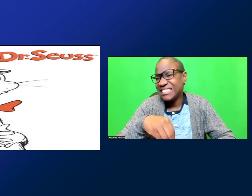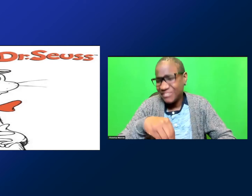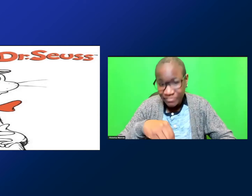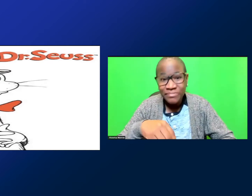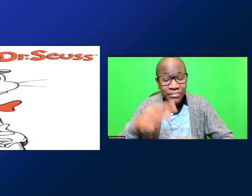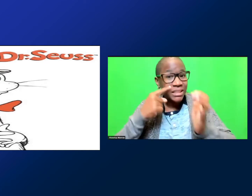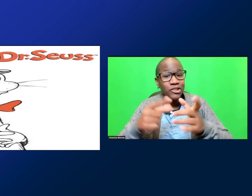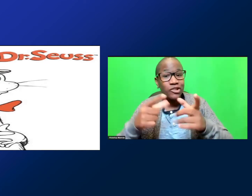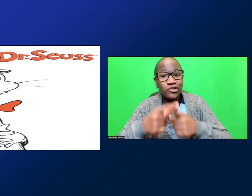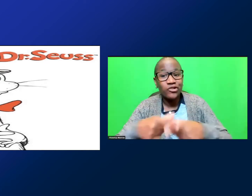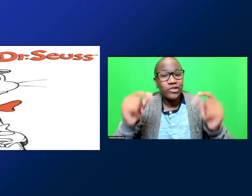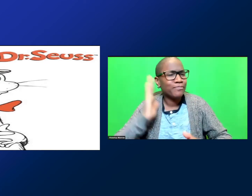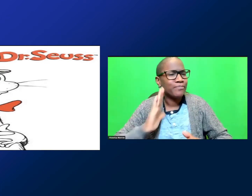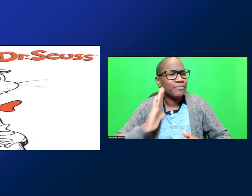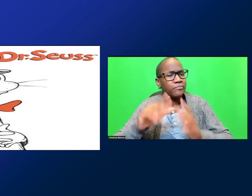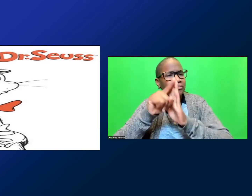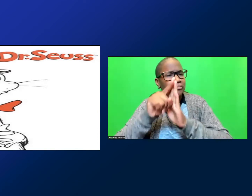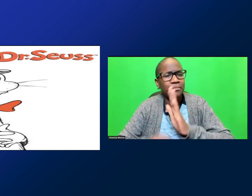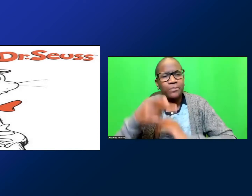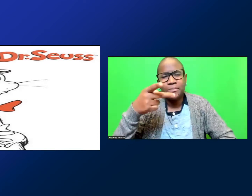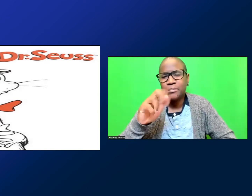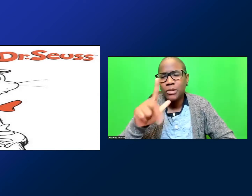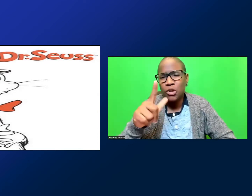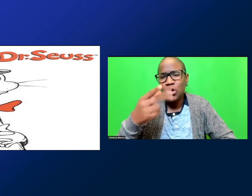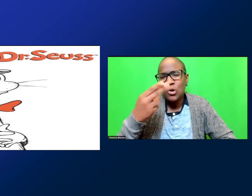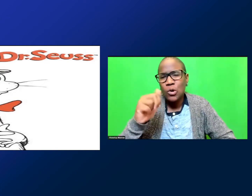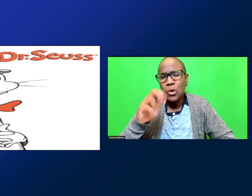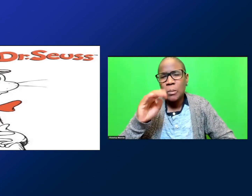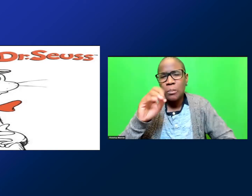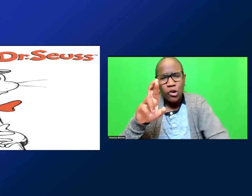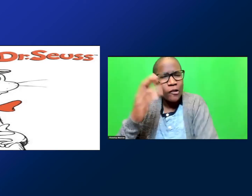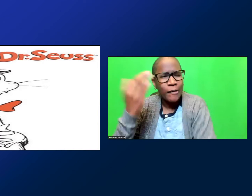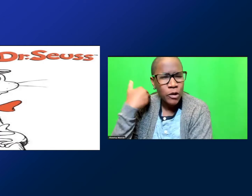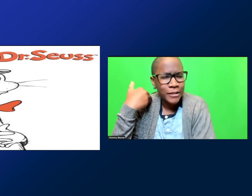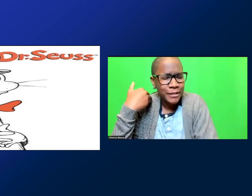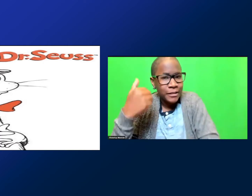dr seuss himself was racist and his artworks to this day are still being used in racist ways and